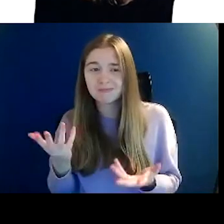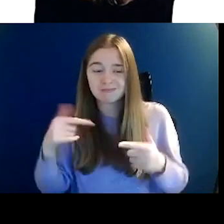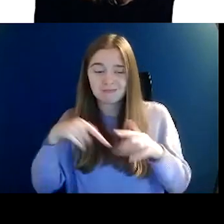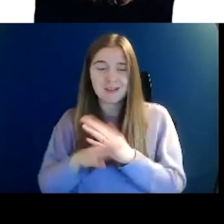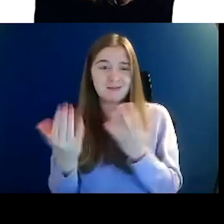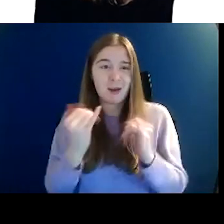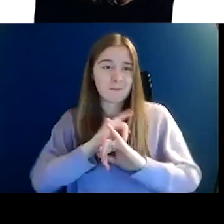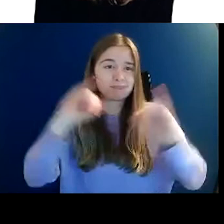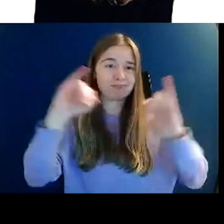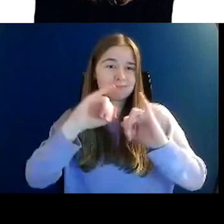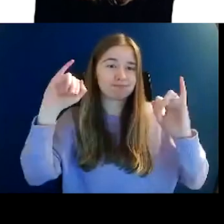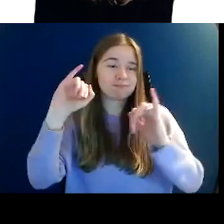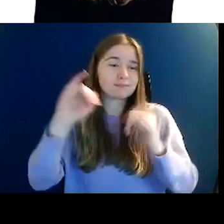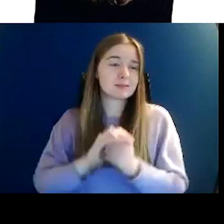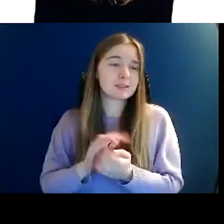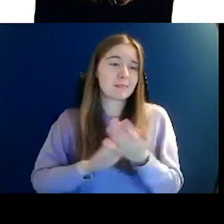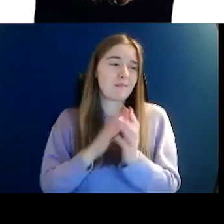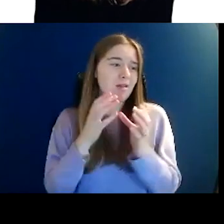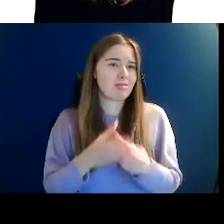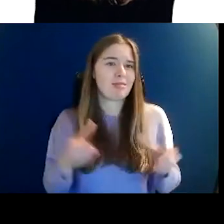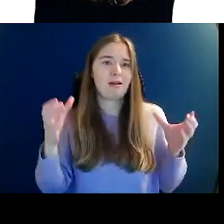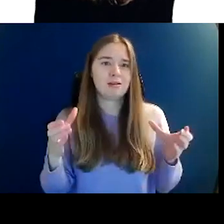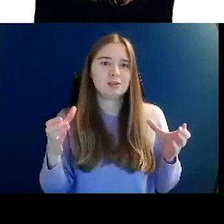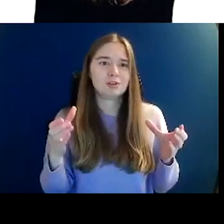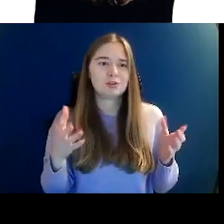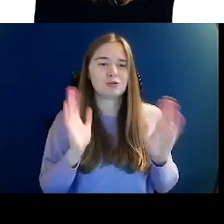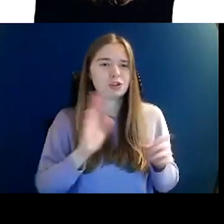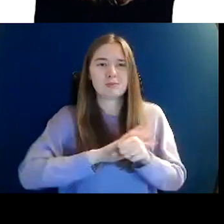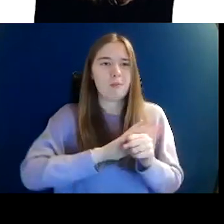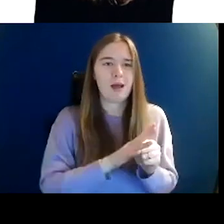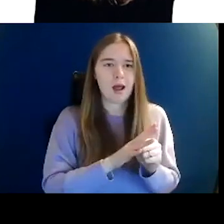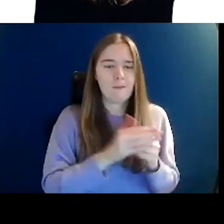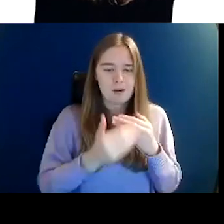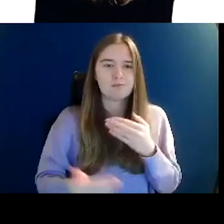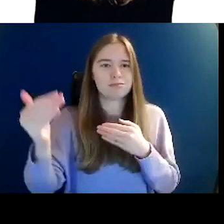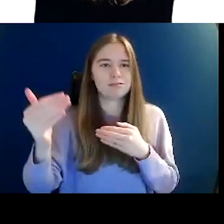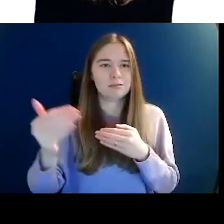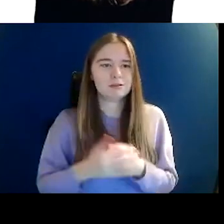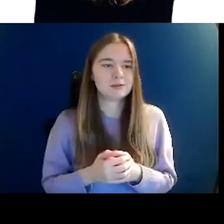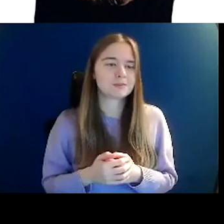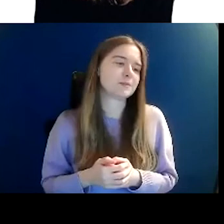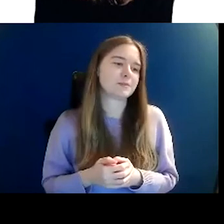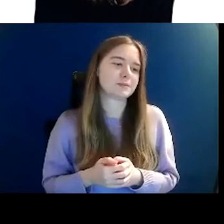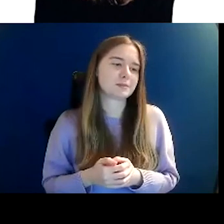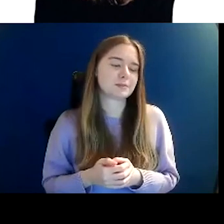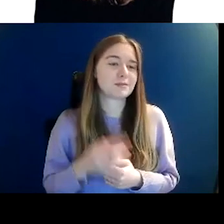is effectively a much, much larger wave than a pandemic. But I think, I guess like just listening